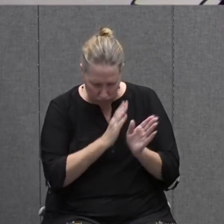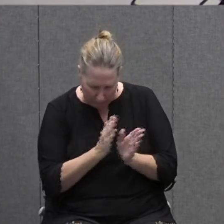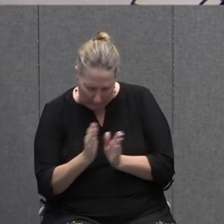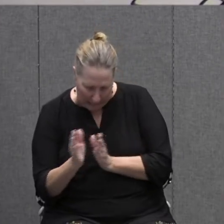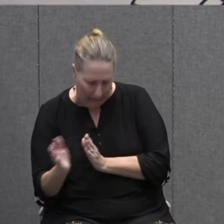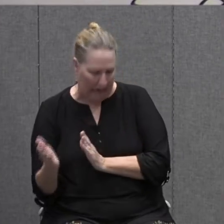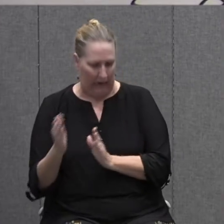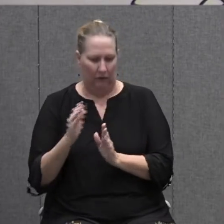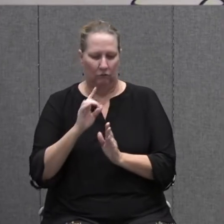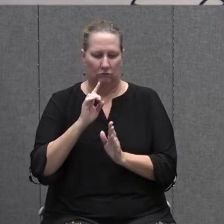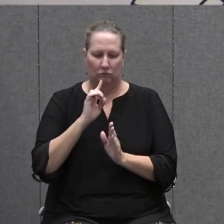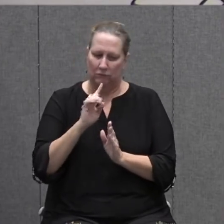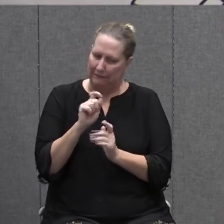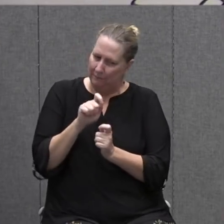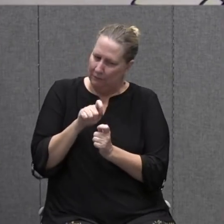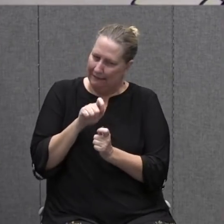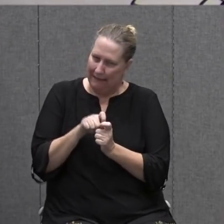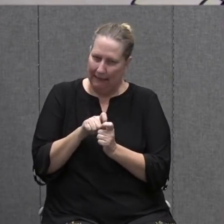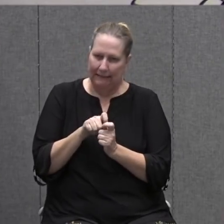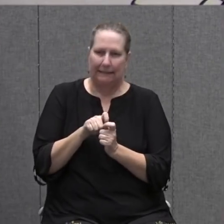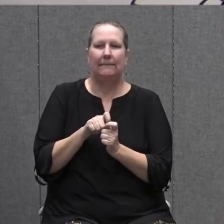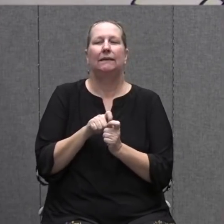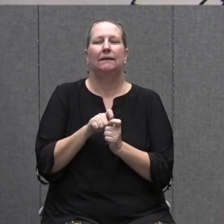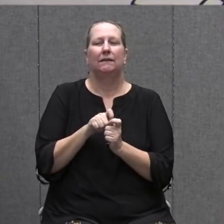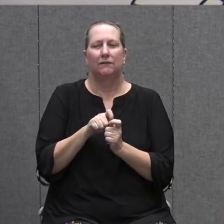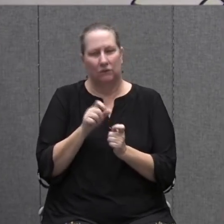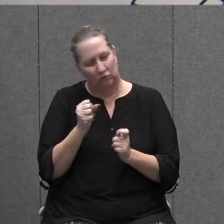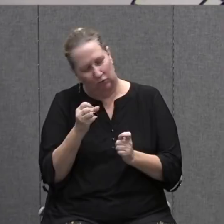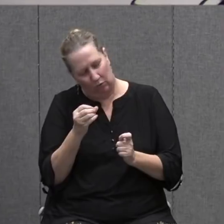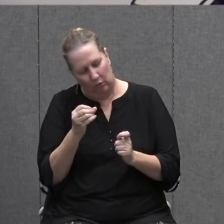but since I didn't plan it that great I couldn't draw a little smile there.